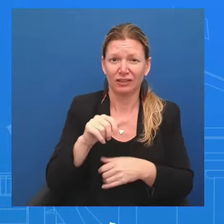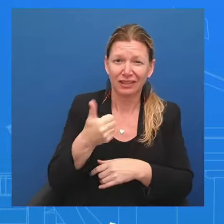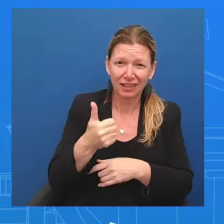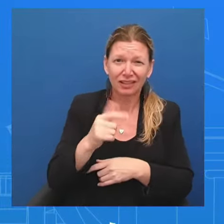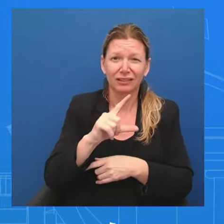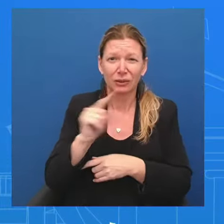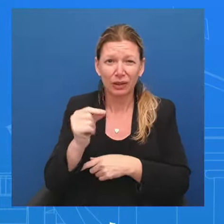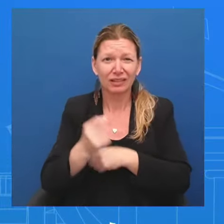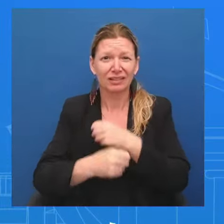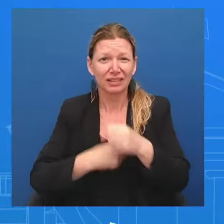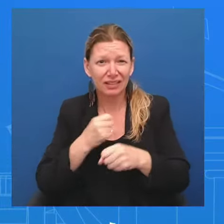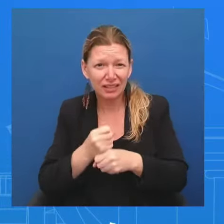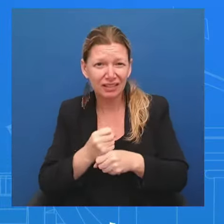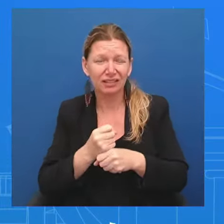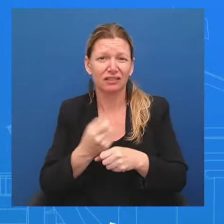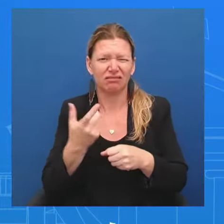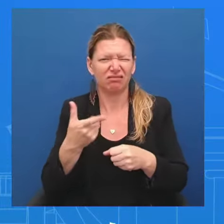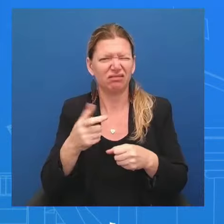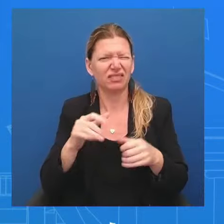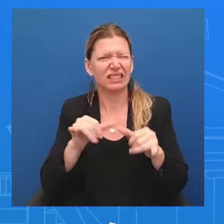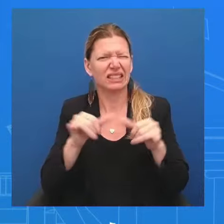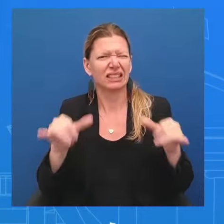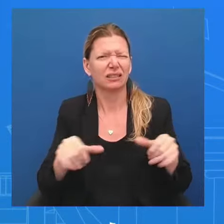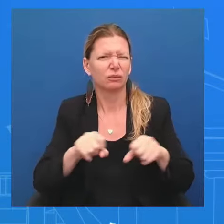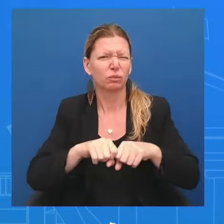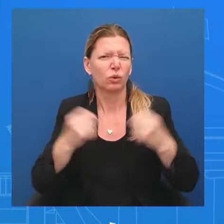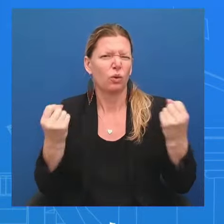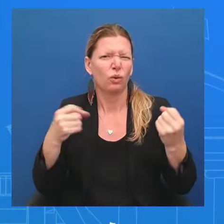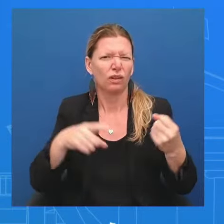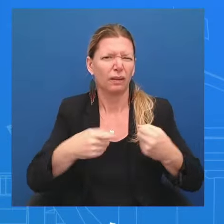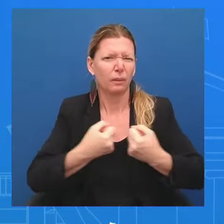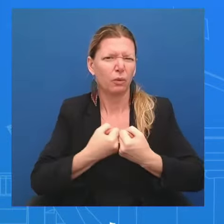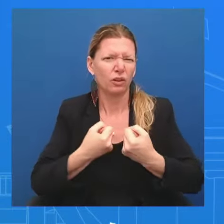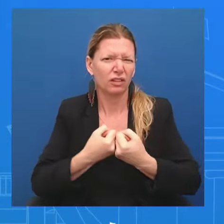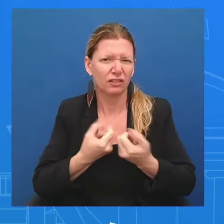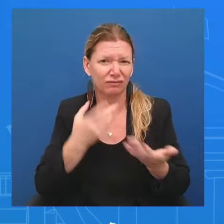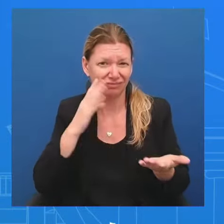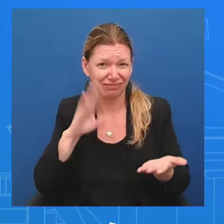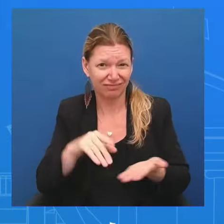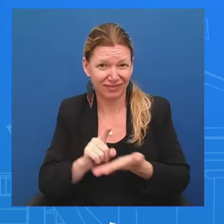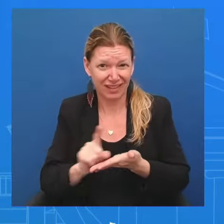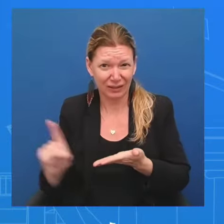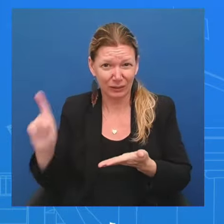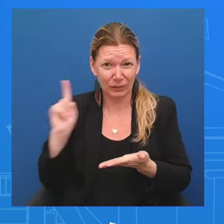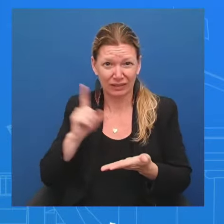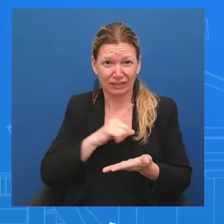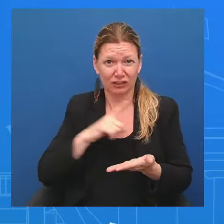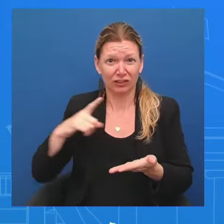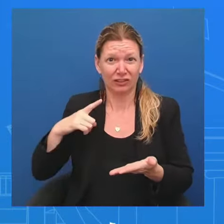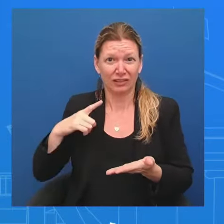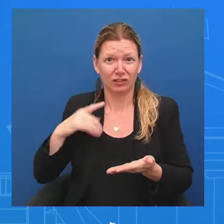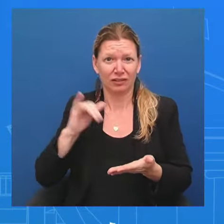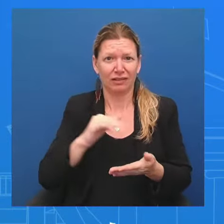As you know, just last week, that legislation, that bipartisan legislation that we believed